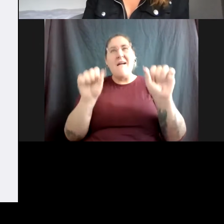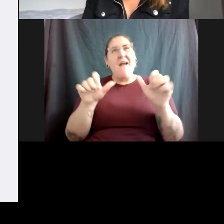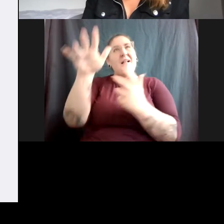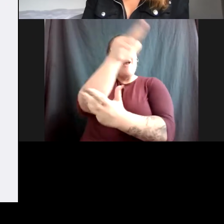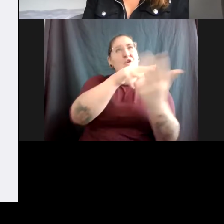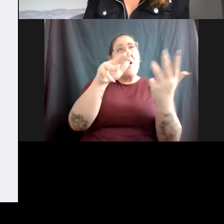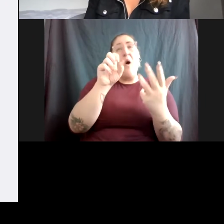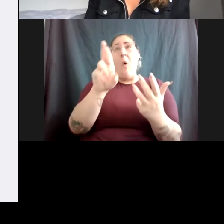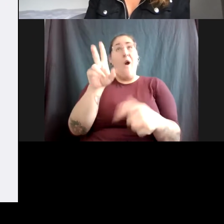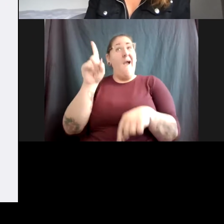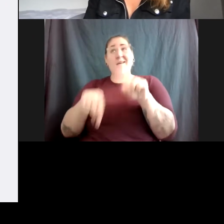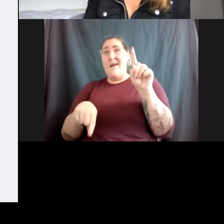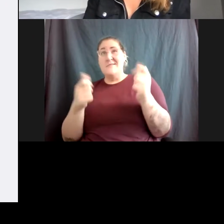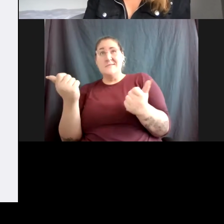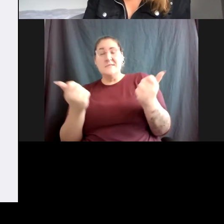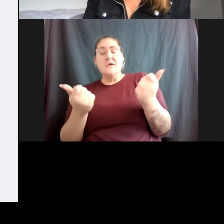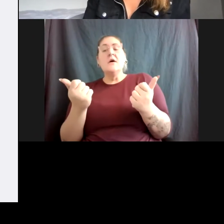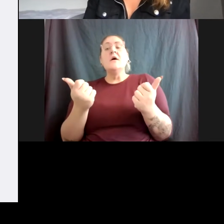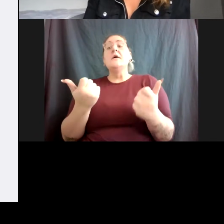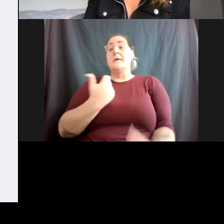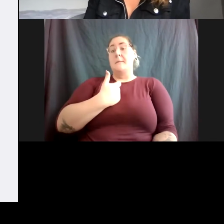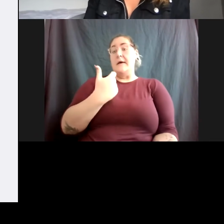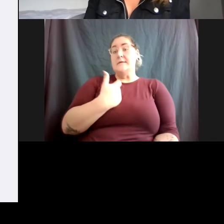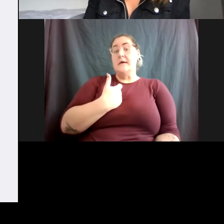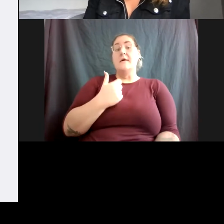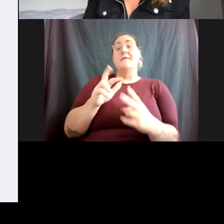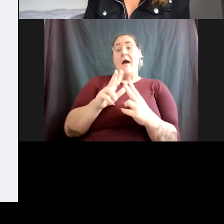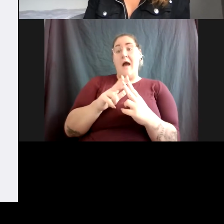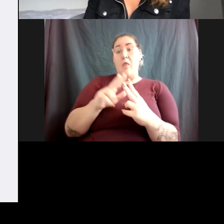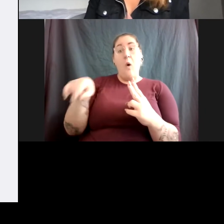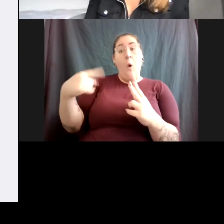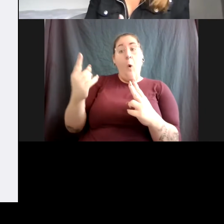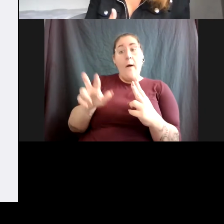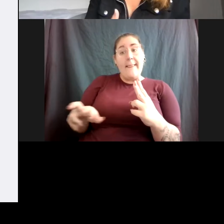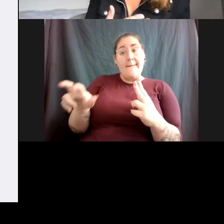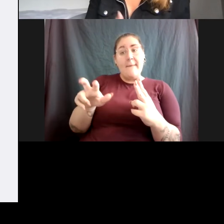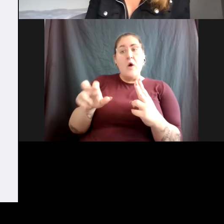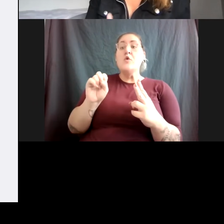a mouse only user, or a mouse and keyboard user, I want to have or rather, as a mouse